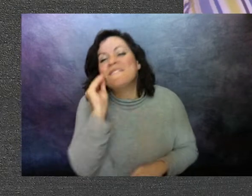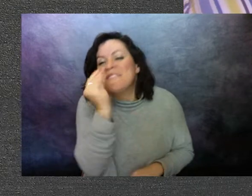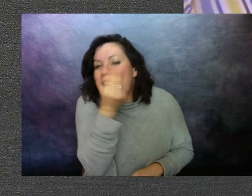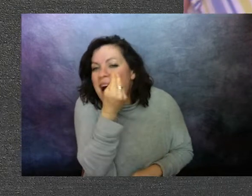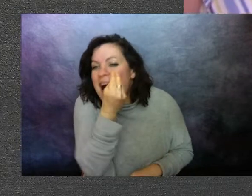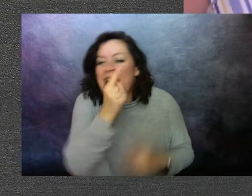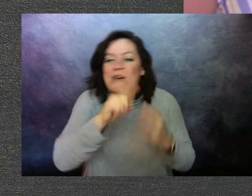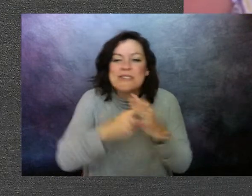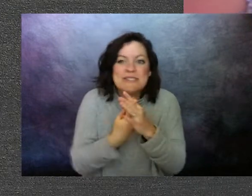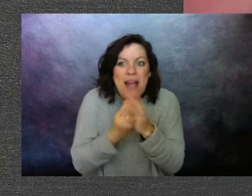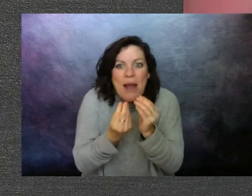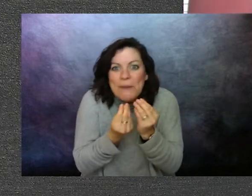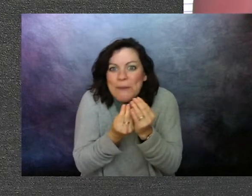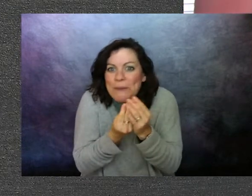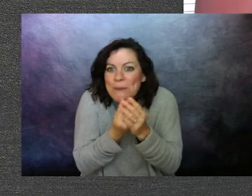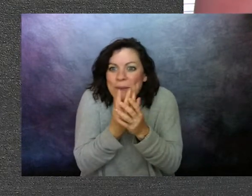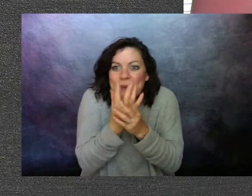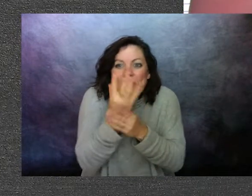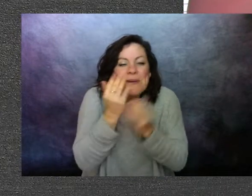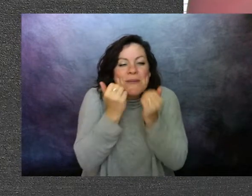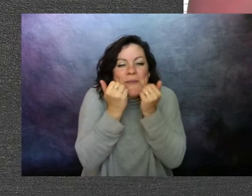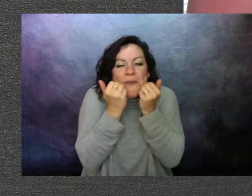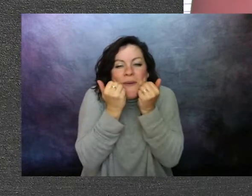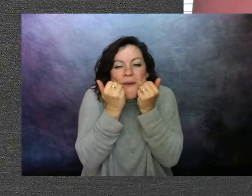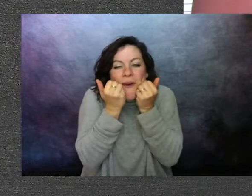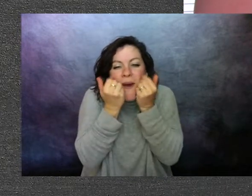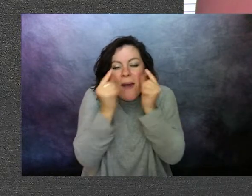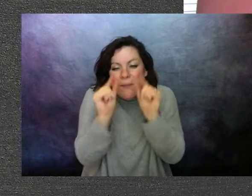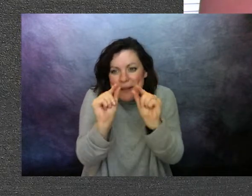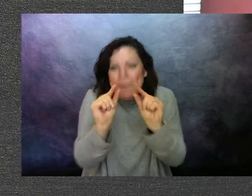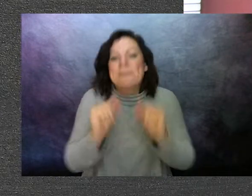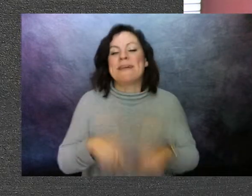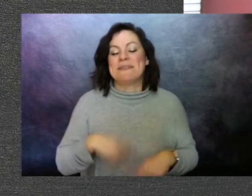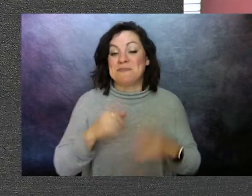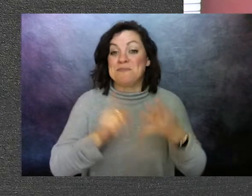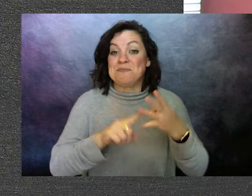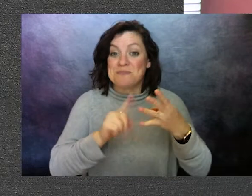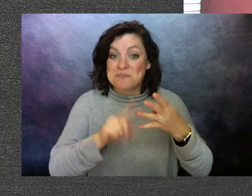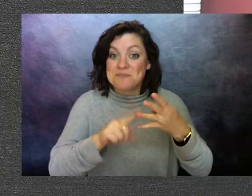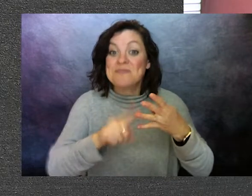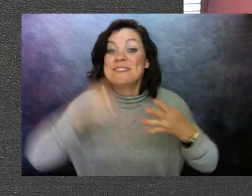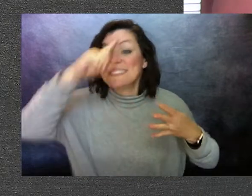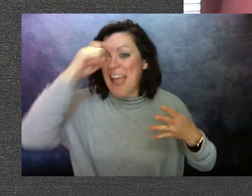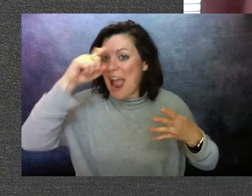and it starts to get warm, summer, which is when it's sunny and you can go in the pool and play outside,